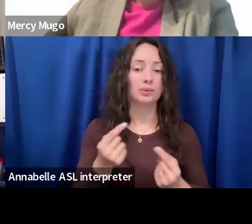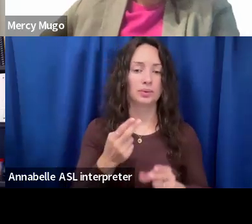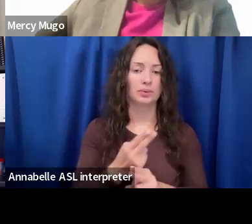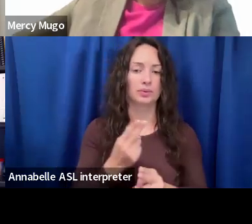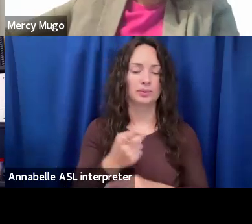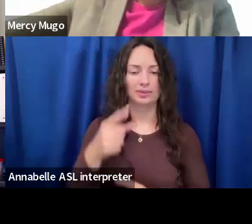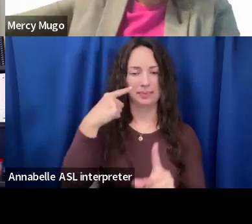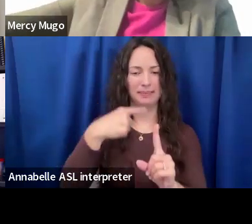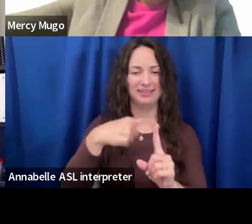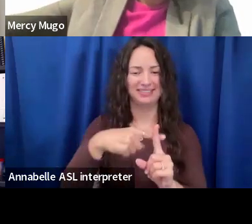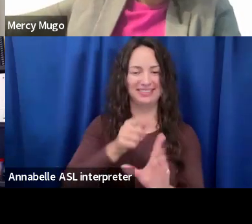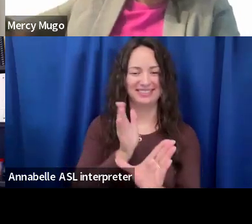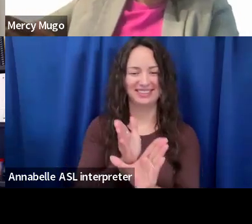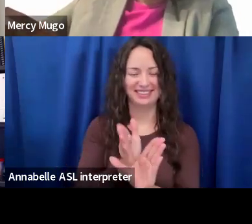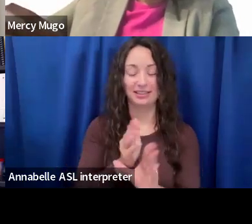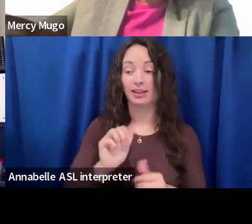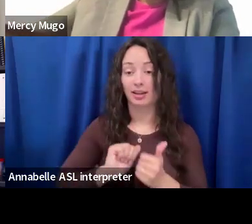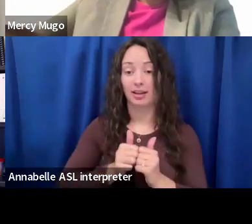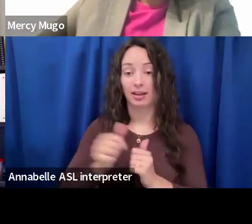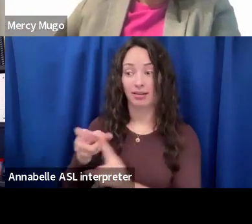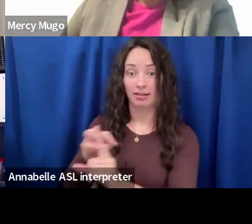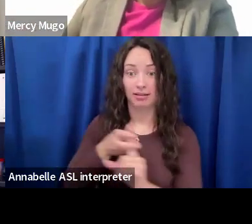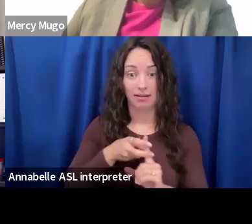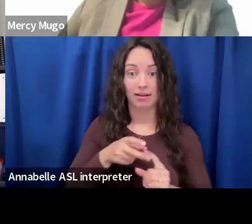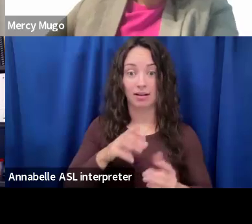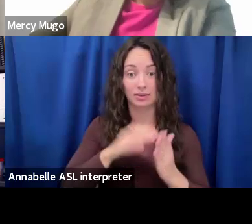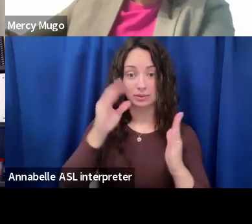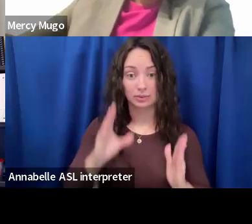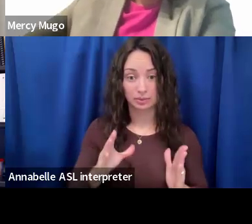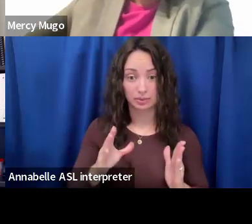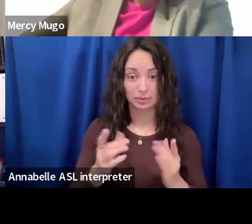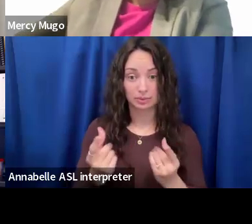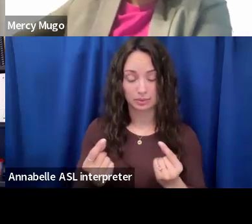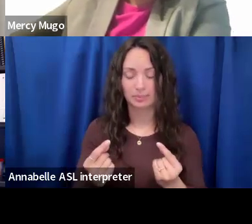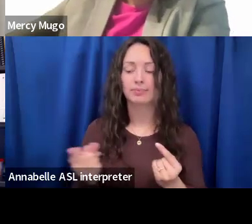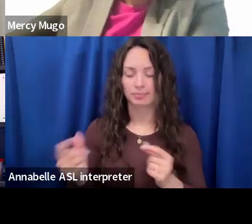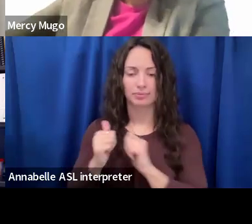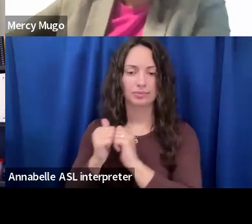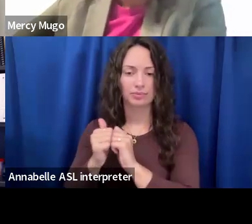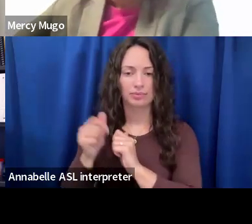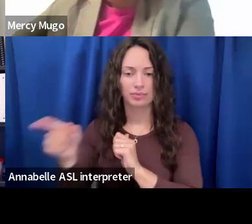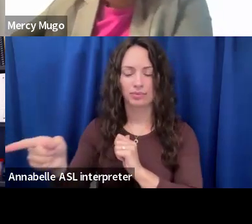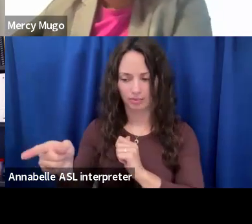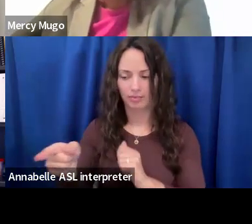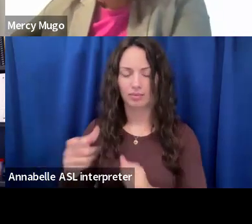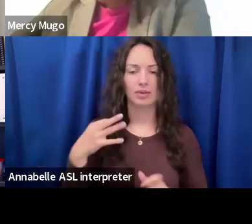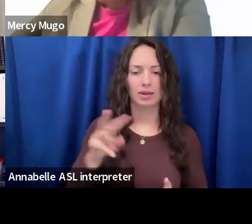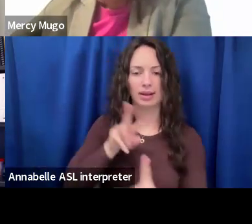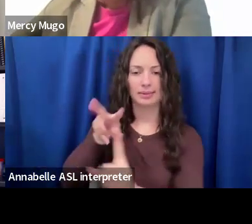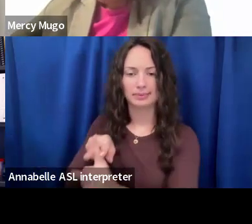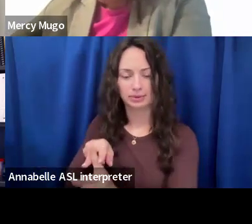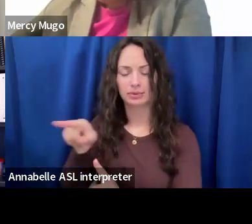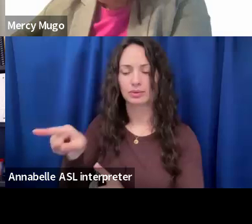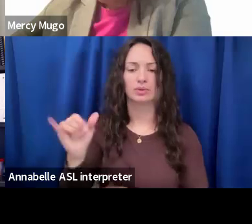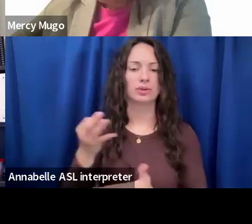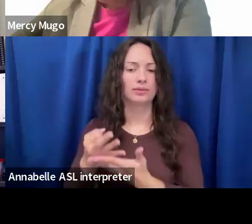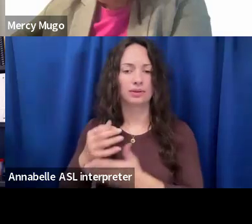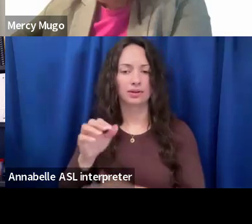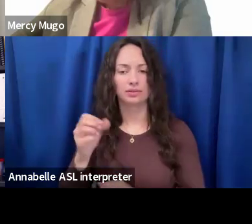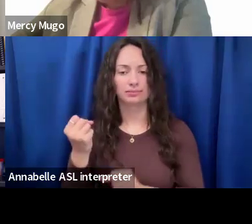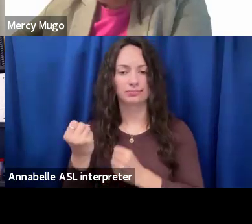To recruit the students we work closely with admissions and financially departments. We